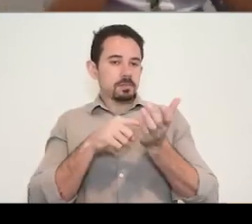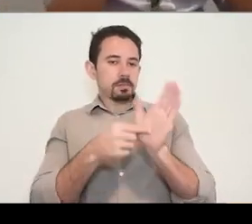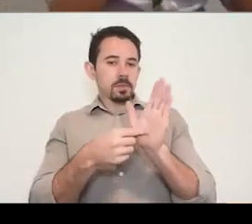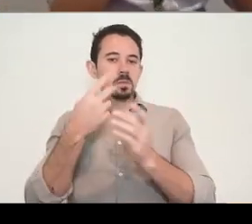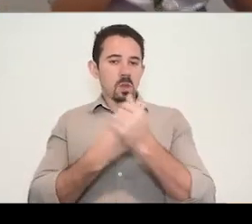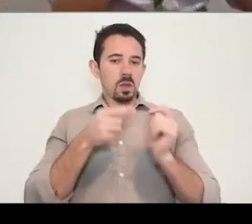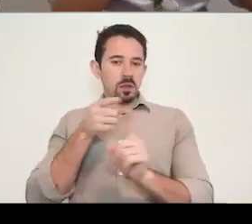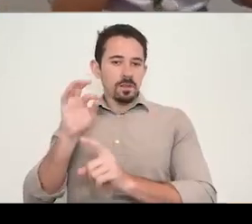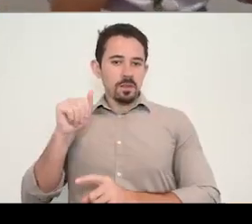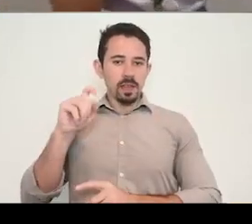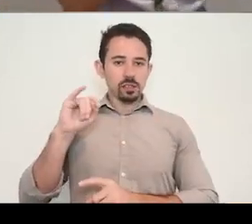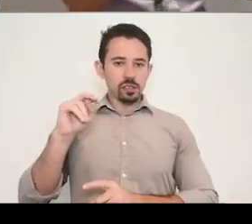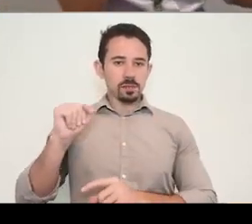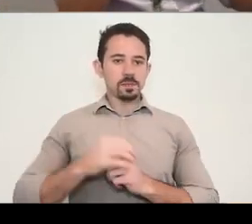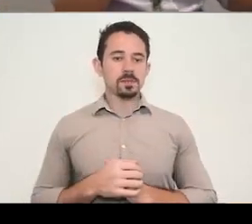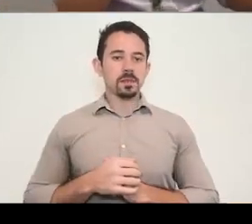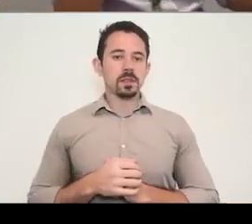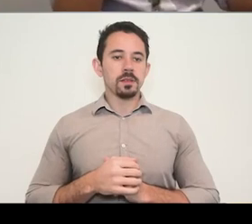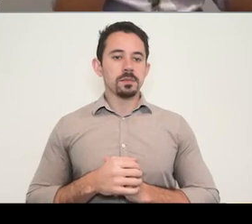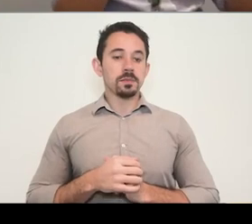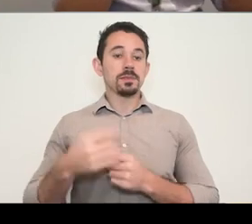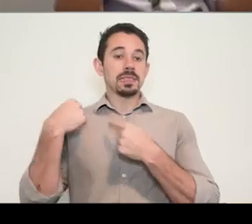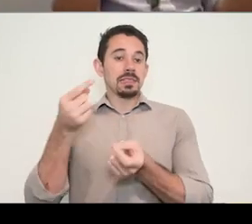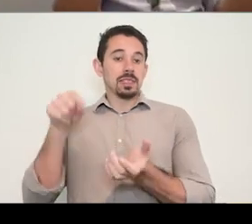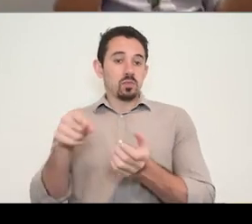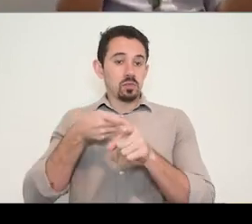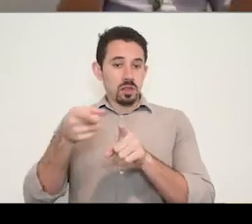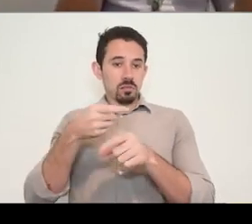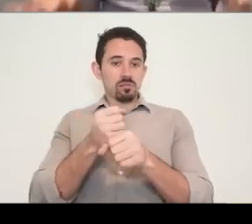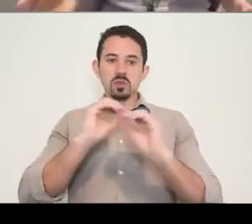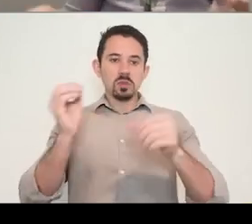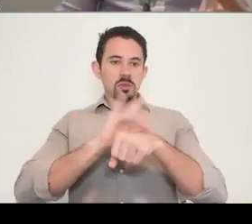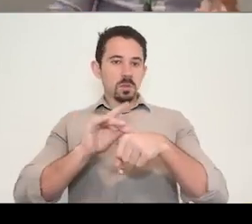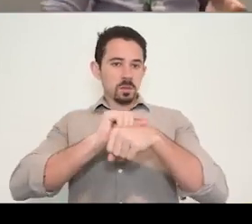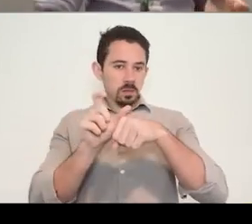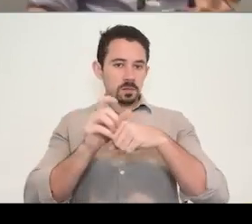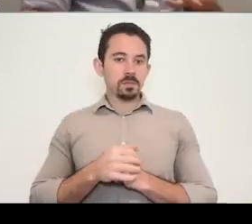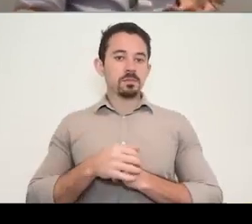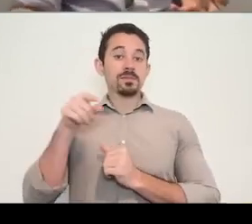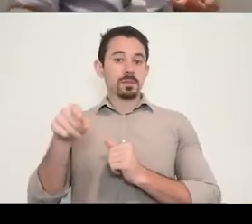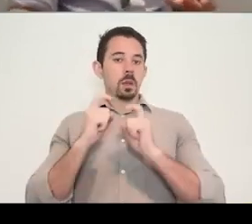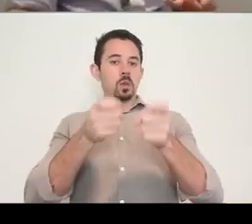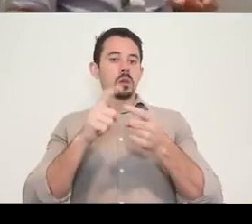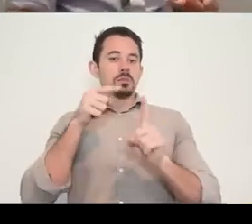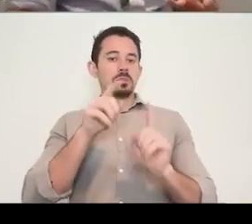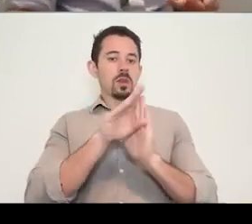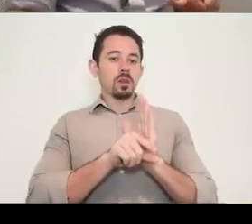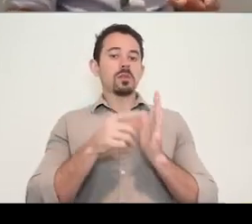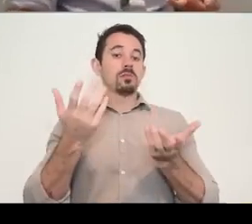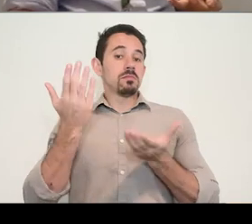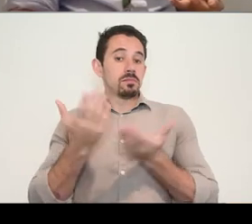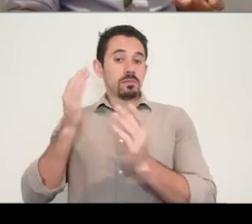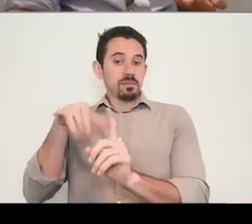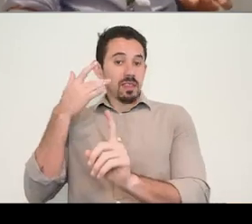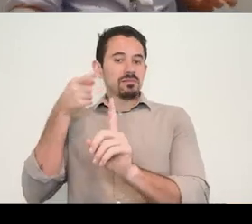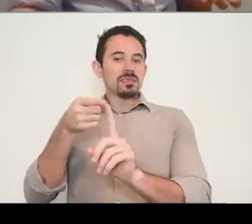due to the detection of sparse amounts of acetylated Pel released by cell lysis.